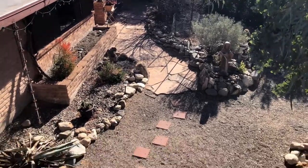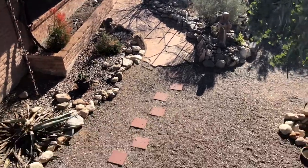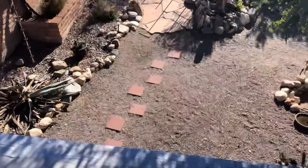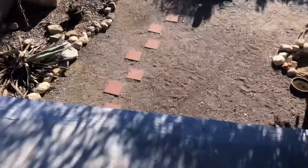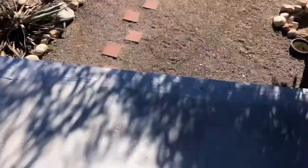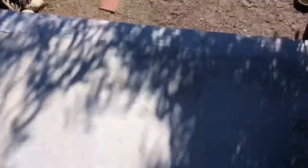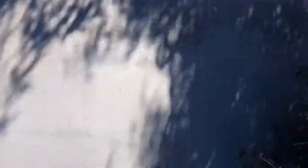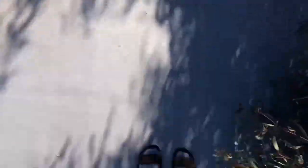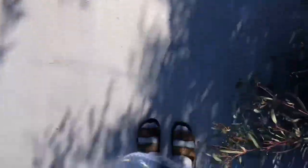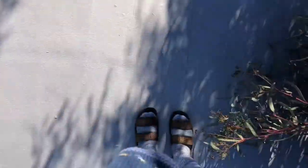the video